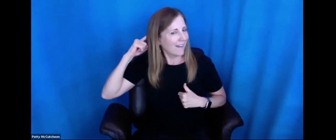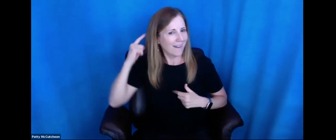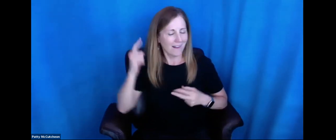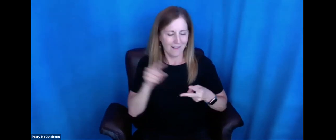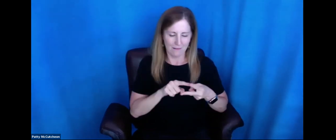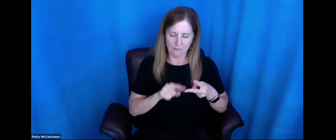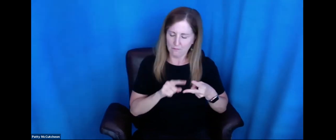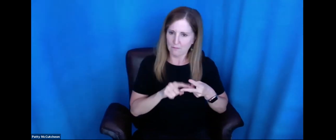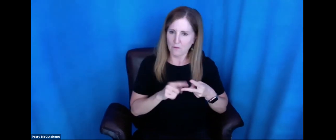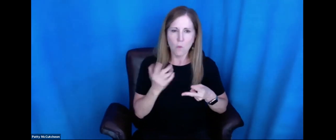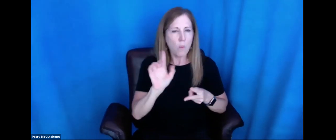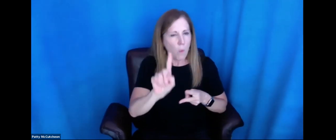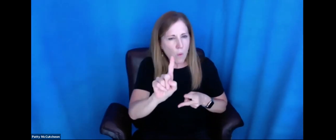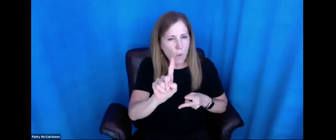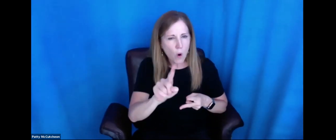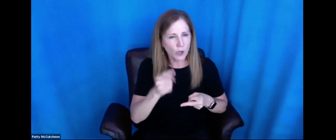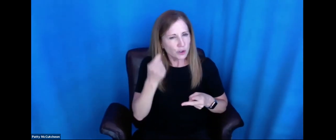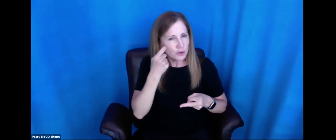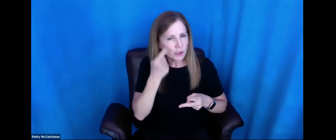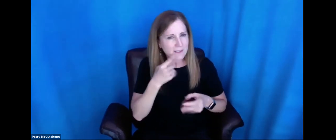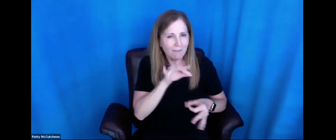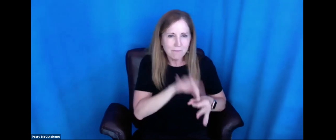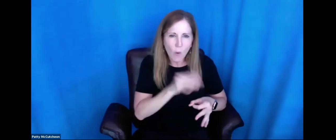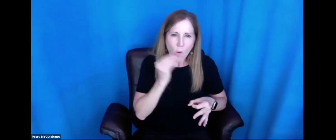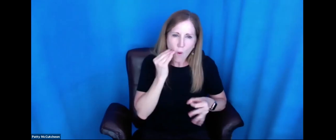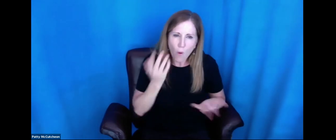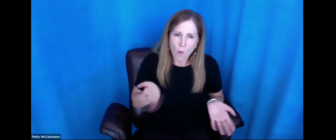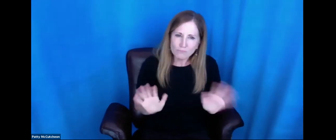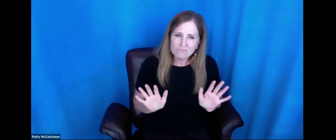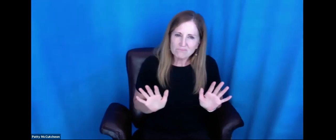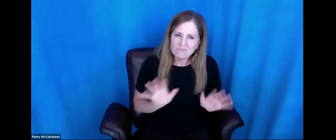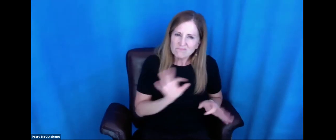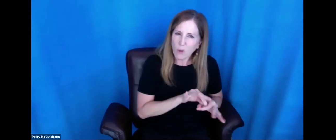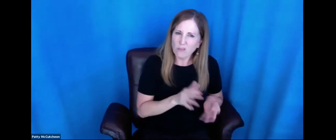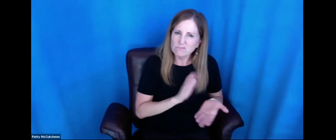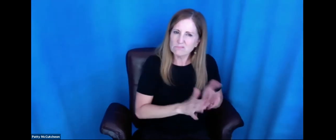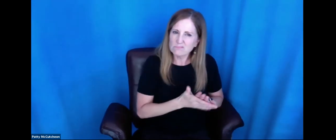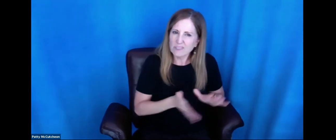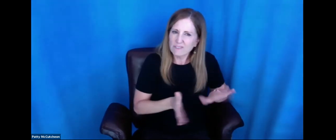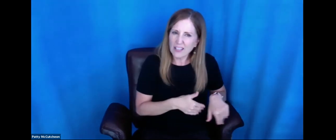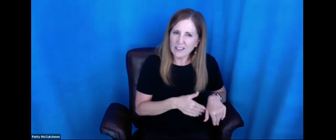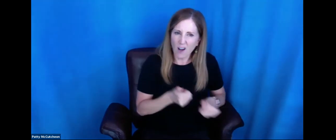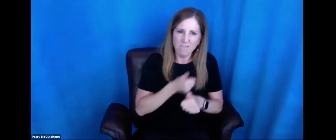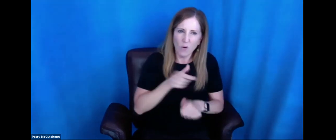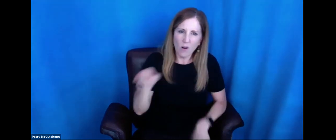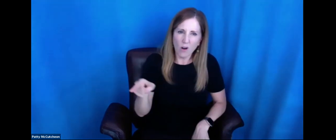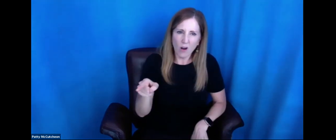You've just said that I should vote from home and avoid the polling place. On the other hand, you're asking me if I want to spend